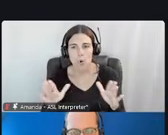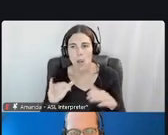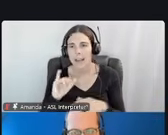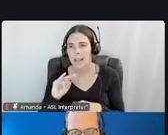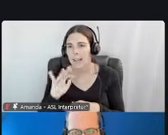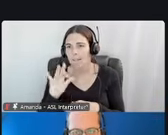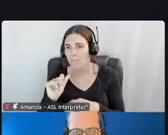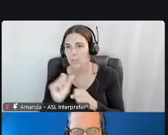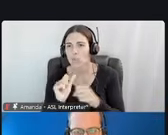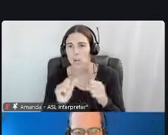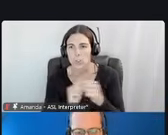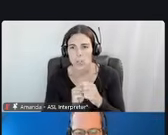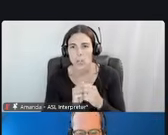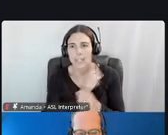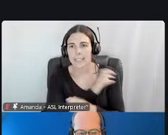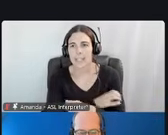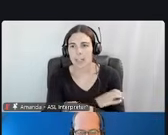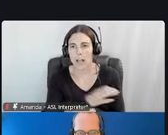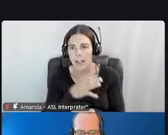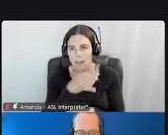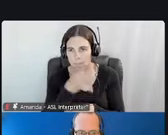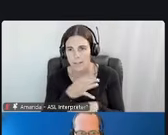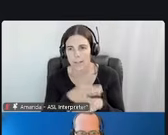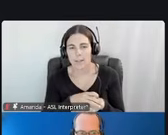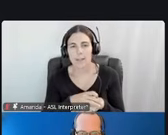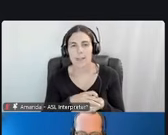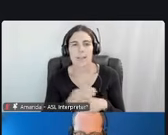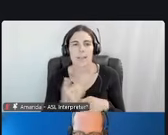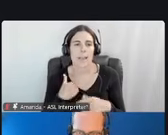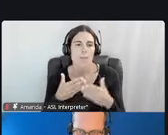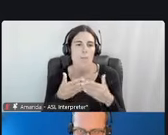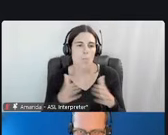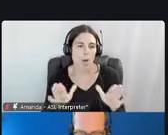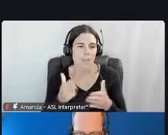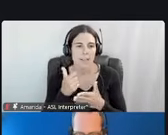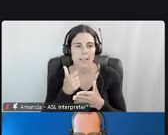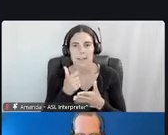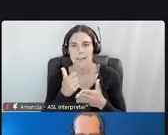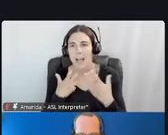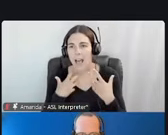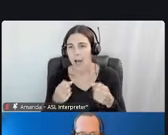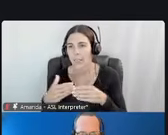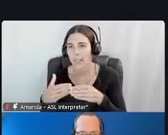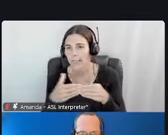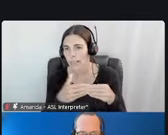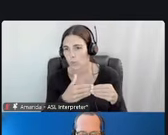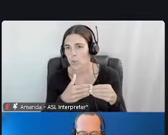expertise. Granled Vance Public Health brings deep public health leadership and strong connections